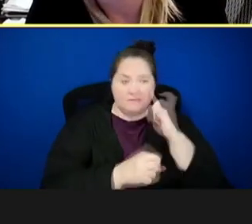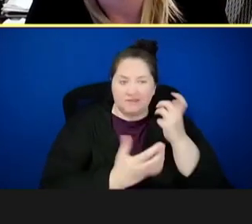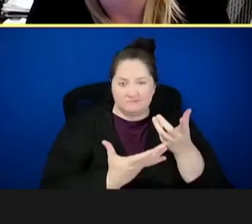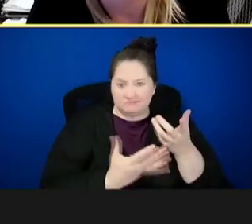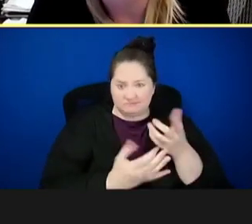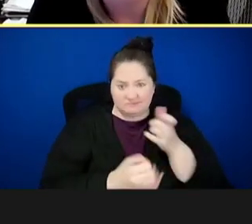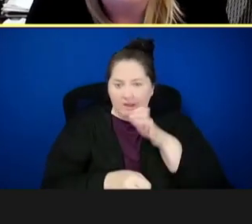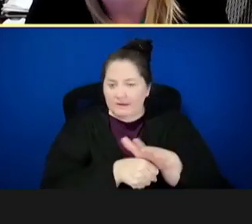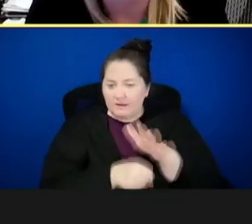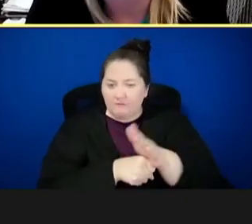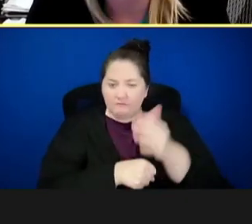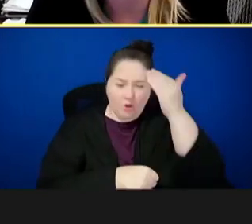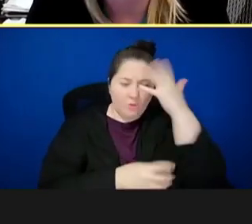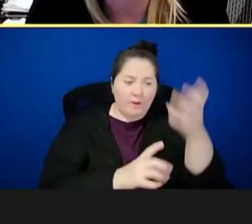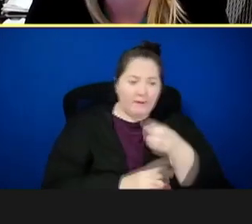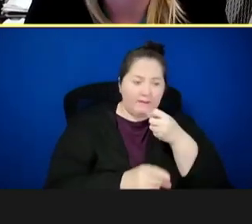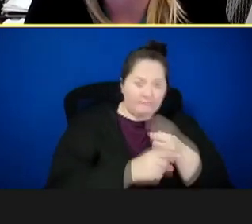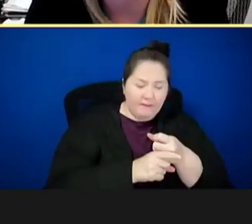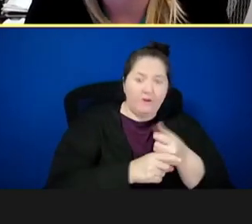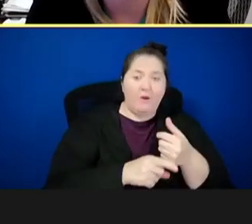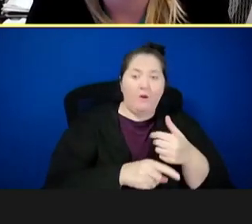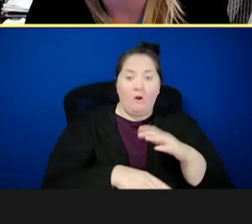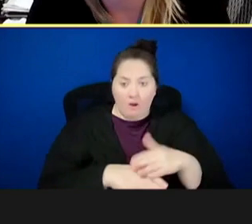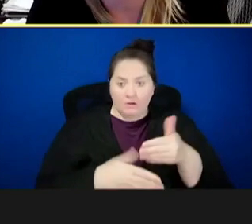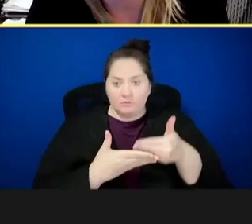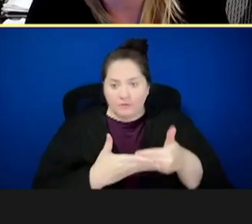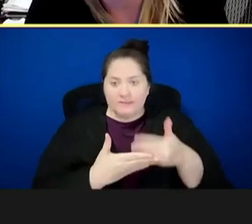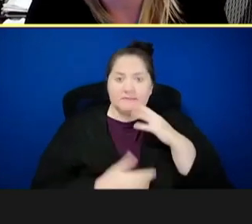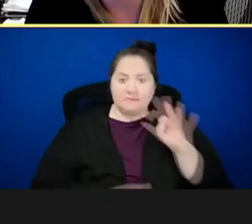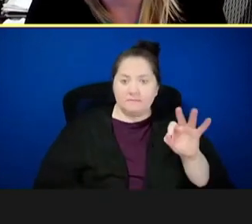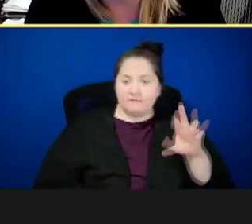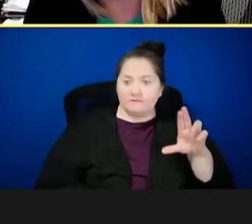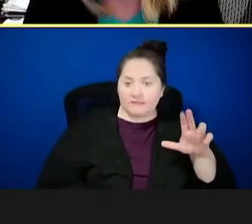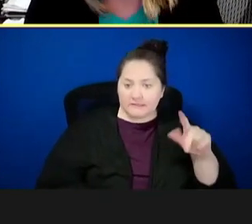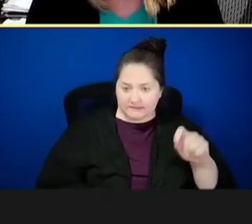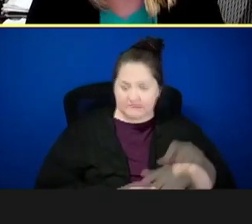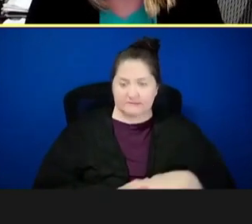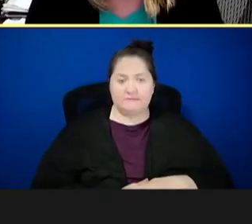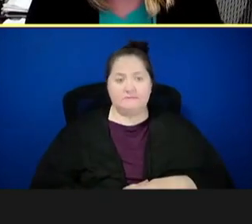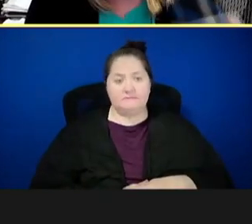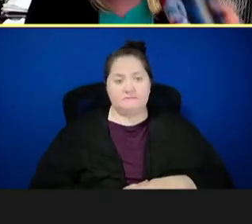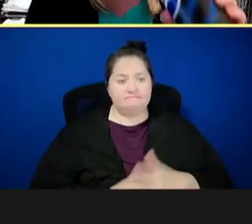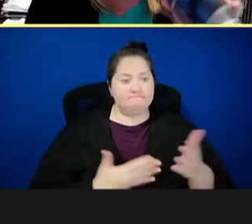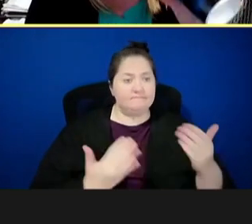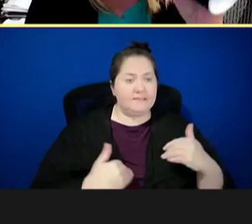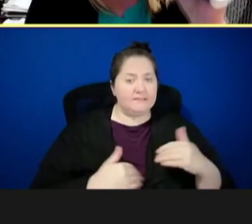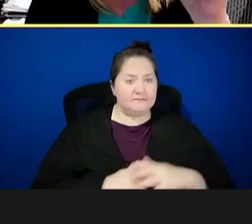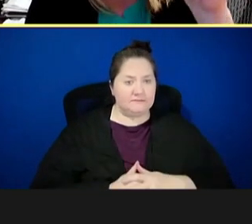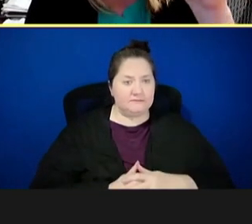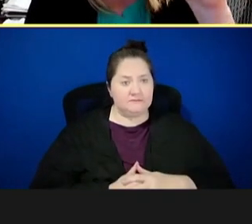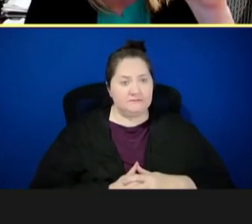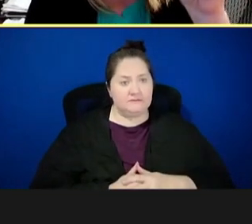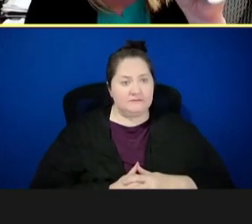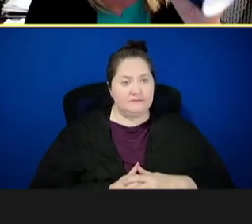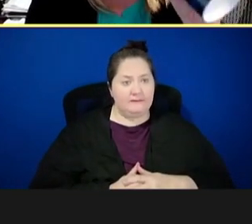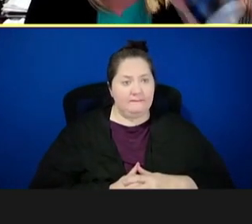the potential impacts of the vaccine on the pregnancy and the fetus. Next slide please.